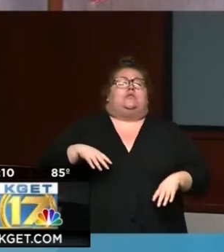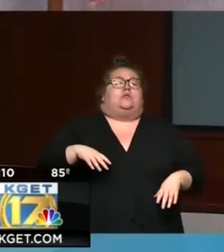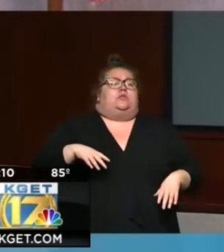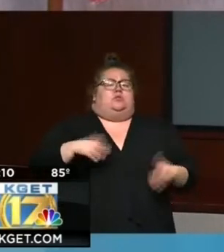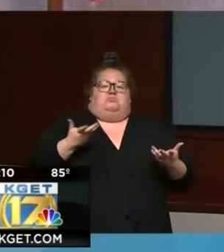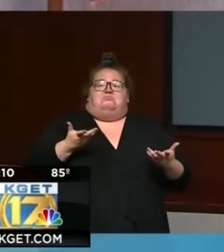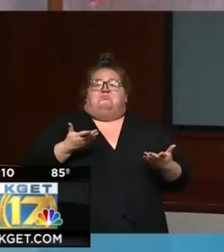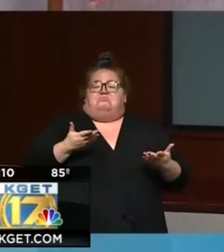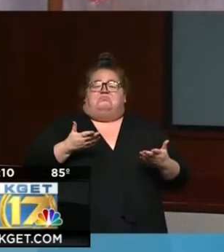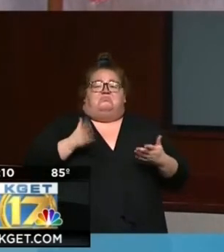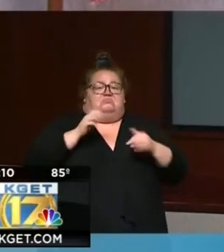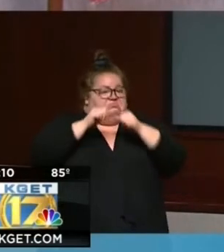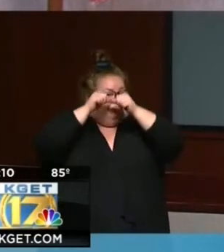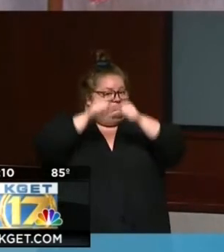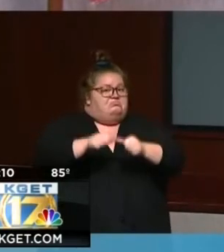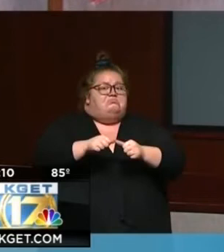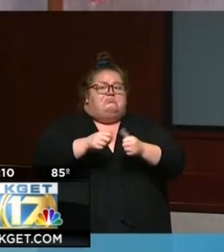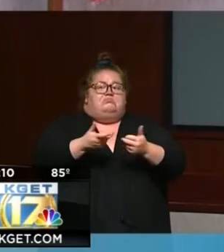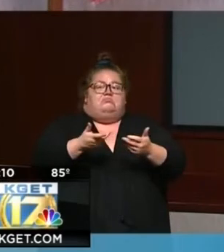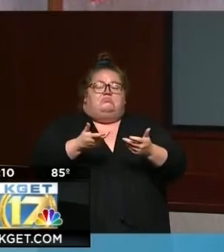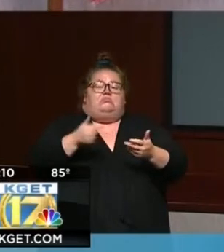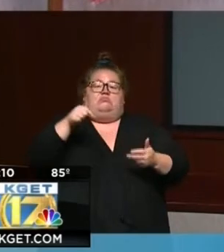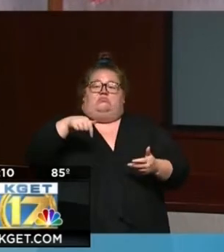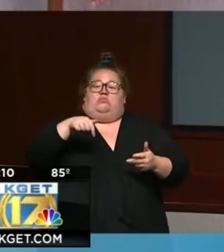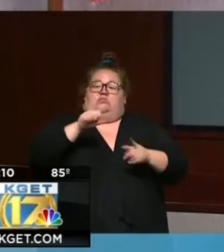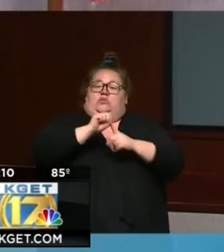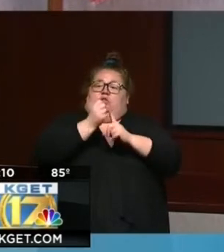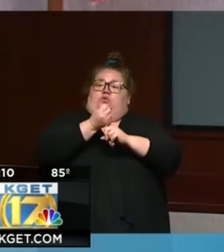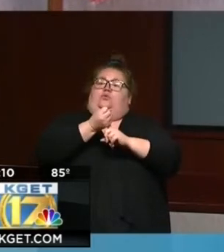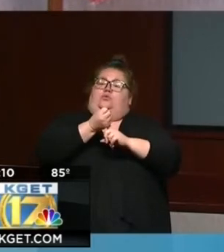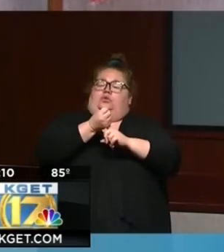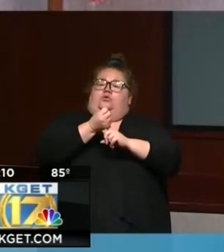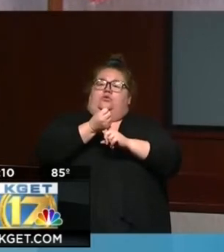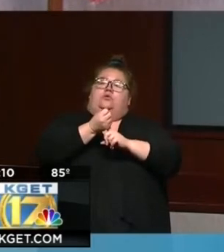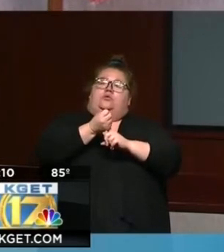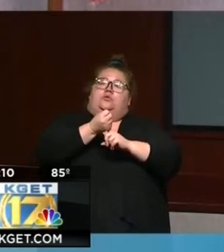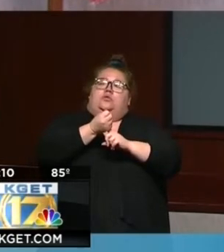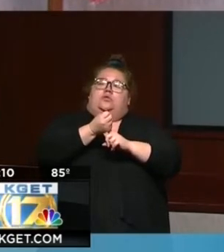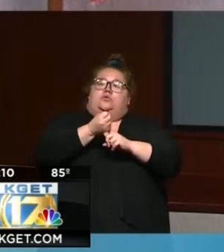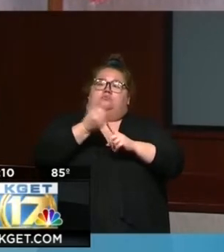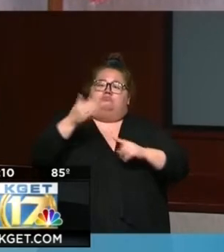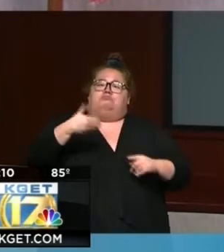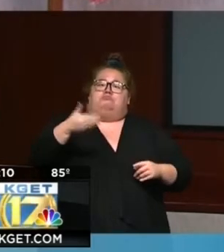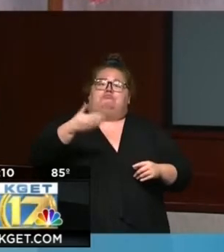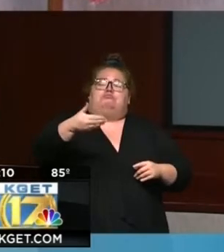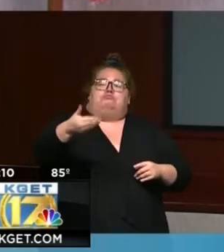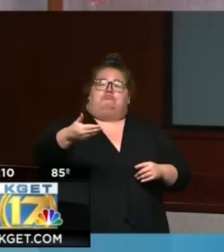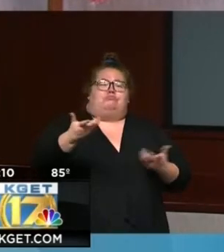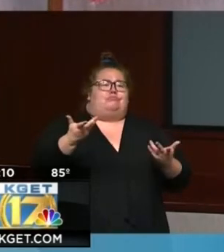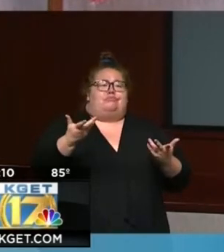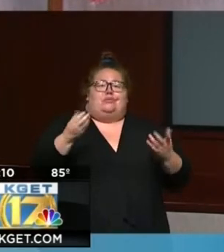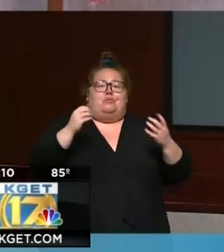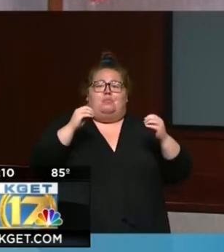FINISHING UP THEIR INVOLVEMENT WE ARE ON PHONE CALLS THIS MORNING WITH THE STATE OF SKILLED NURSING FACILITIES. AND THIS IS AN ONGOING EFFORT.